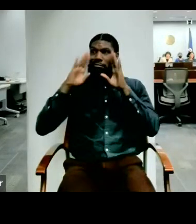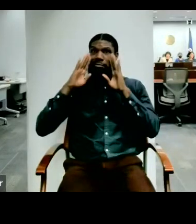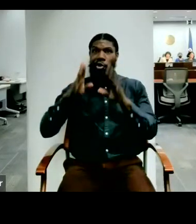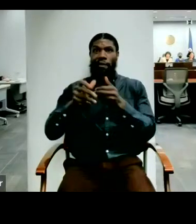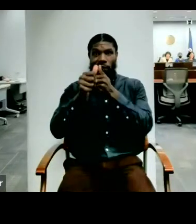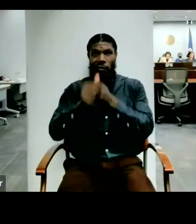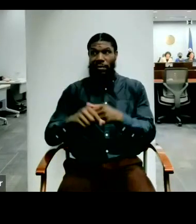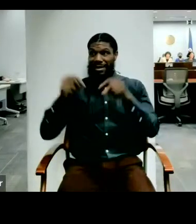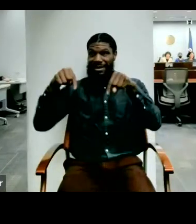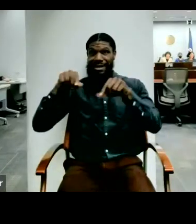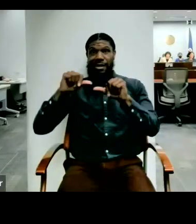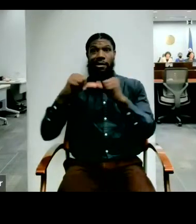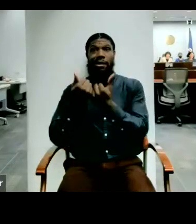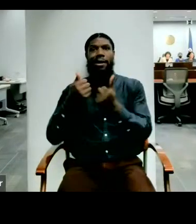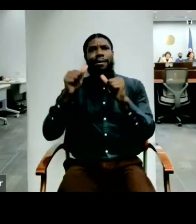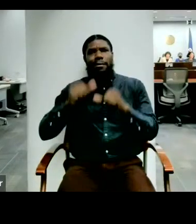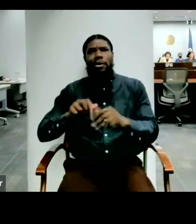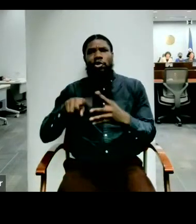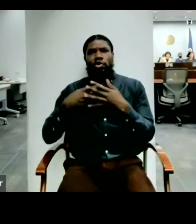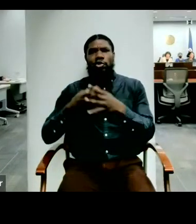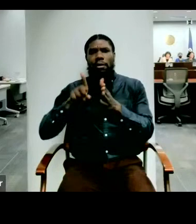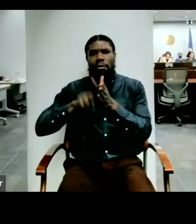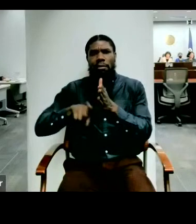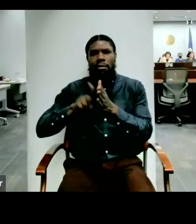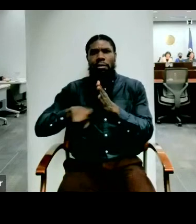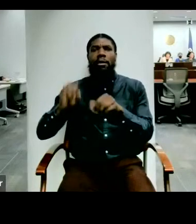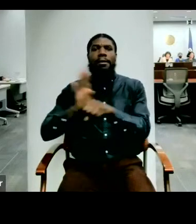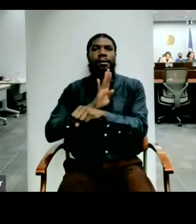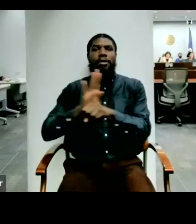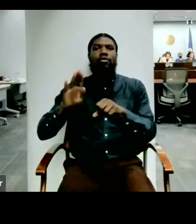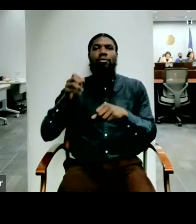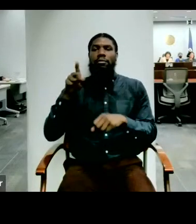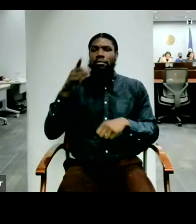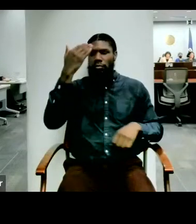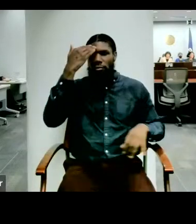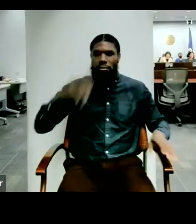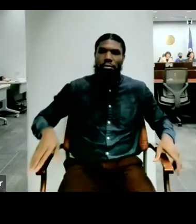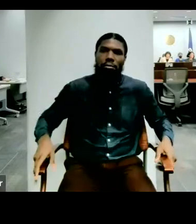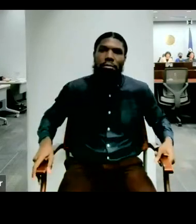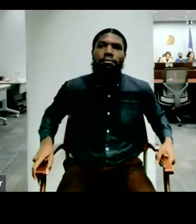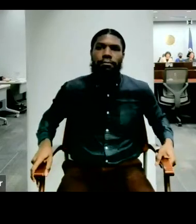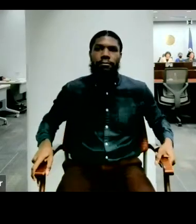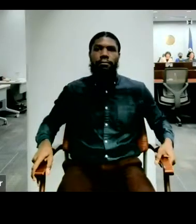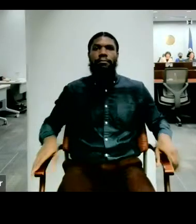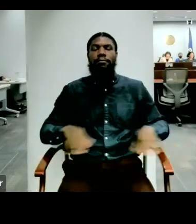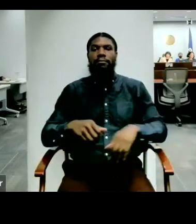doing looking into industries where you know that there is frequency of subcontracting and